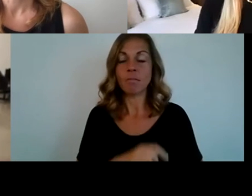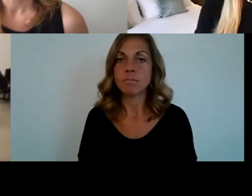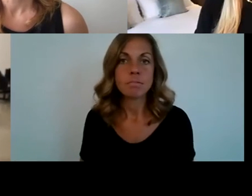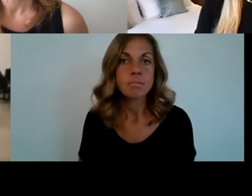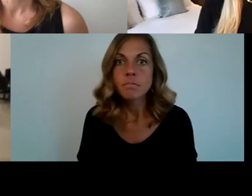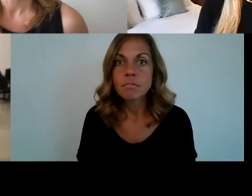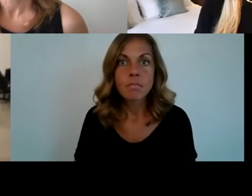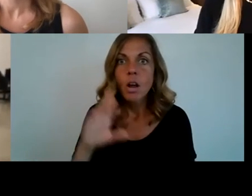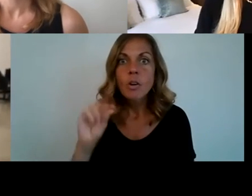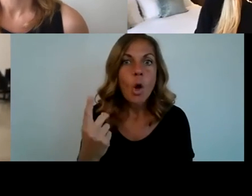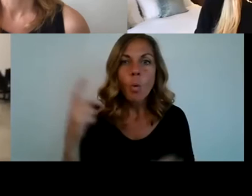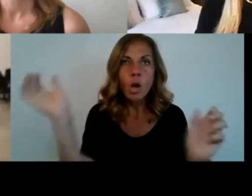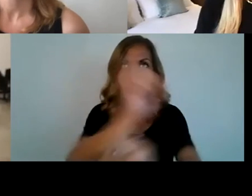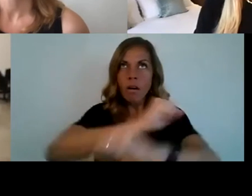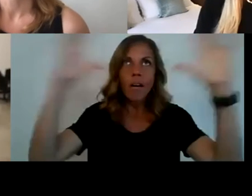we are today. No. No.